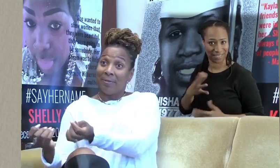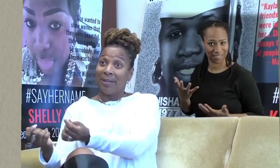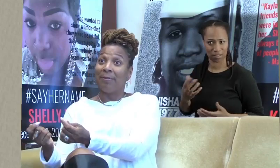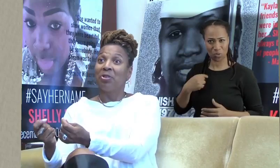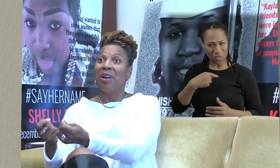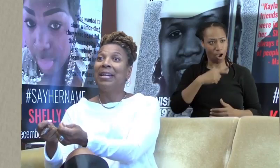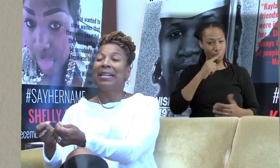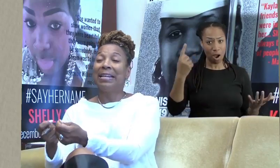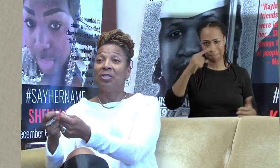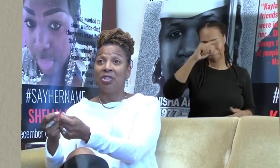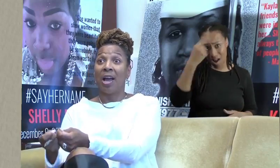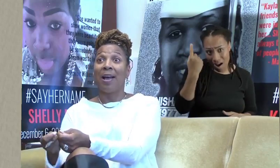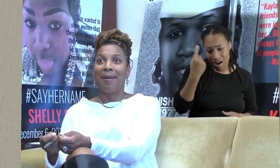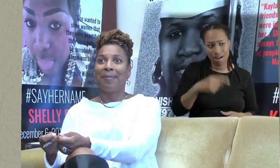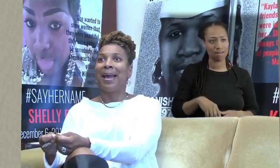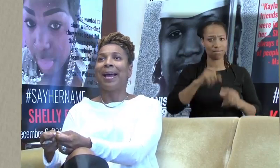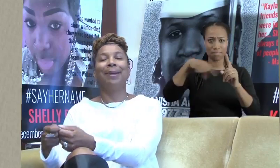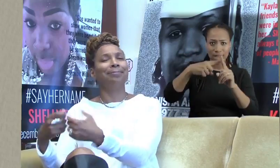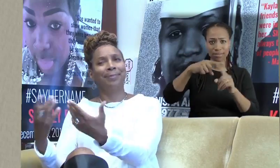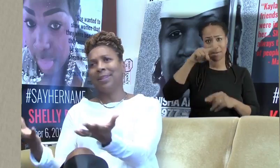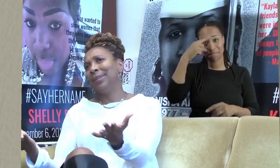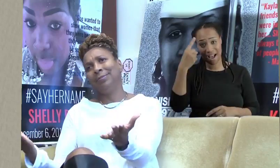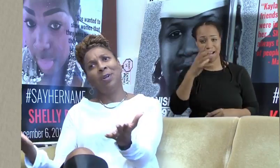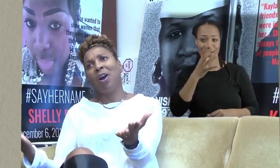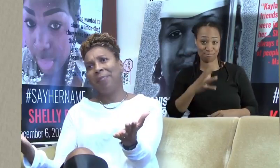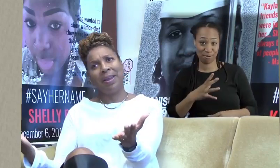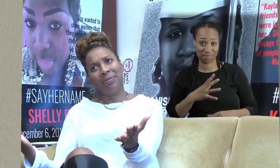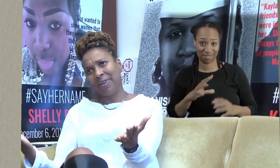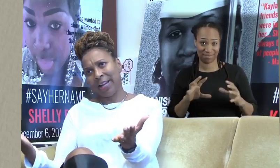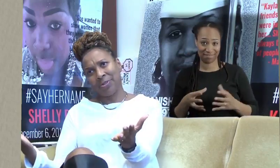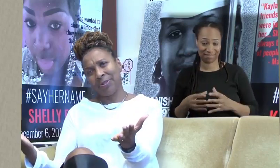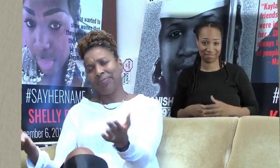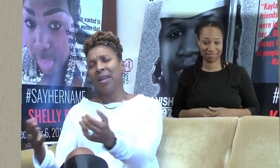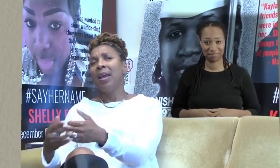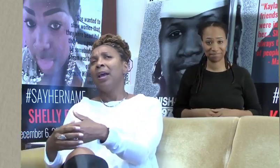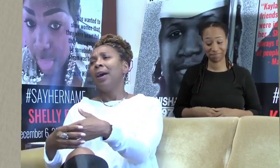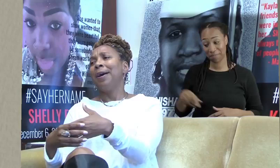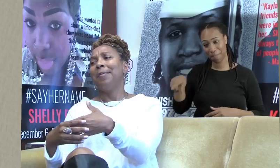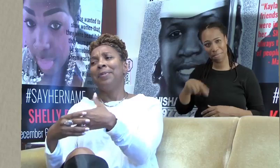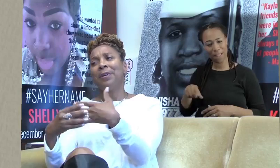not just as “women” but as women who are Black and Black people who are women.